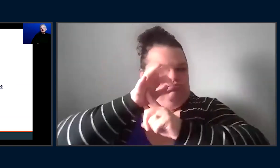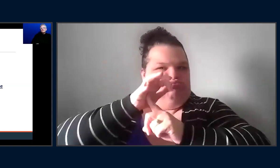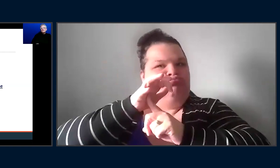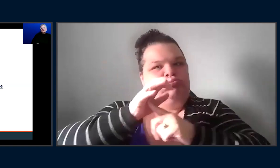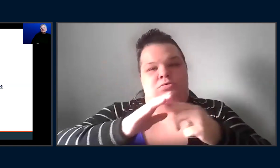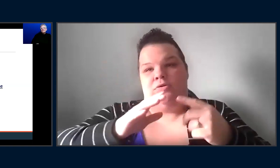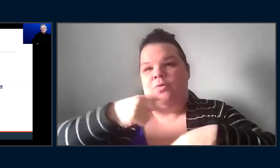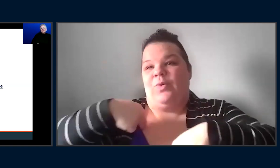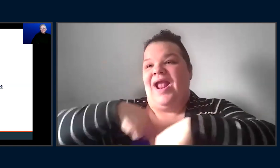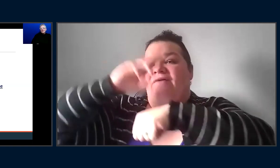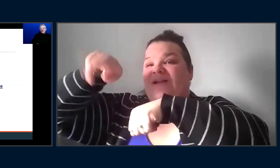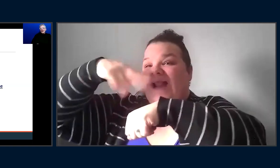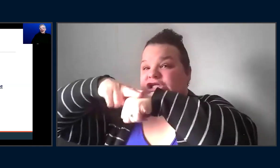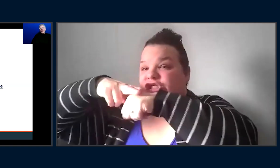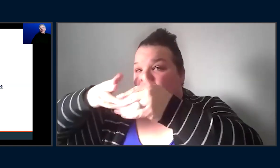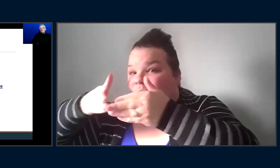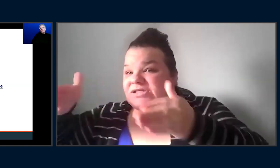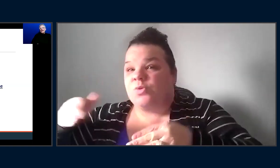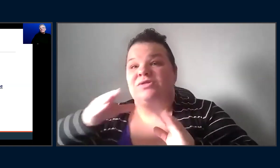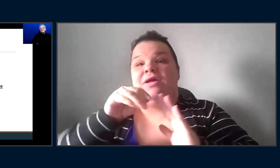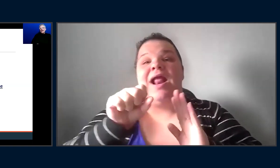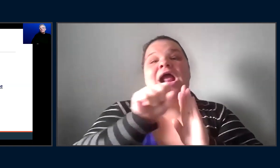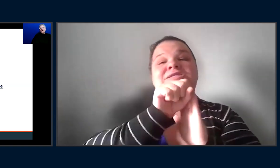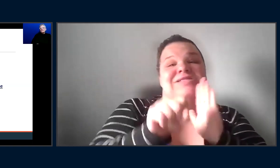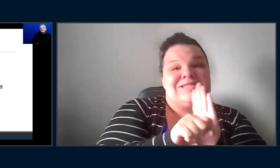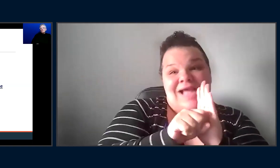All right. Just very-- Just sweet-- short and sweet.